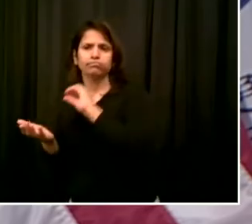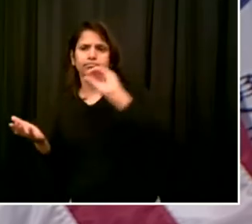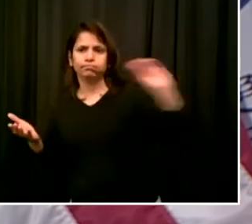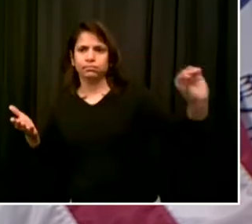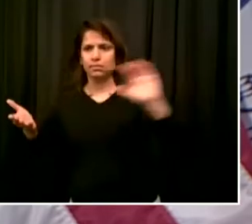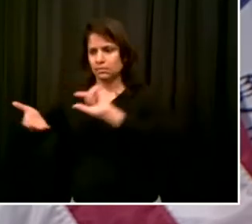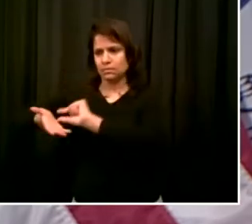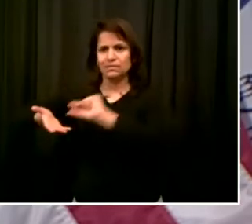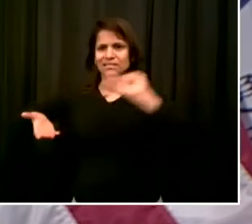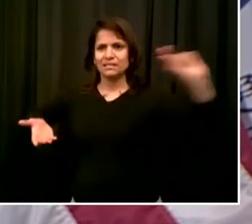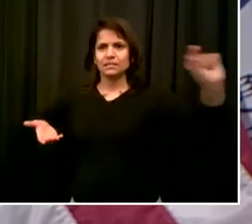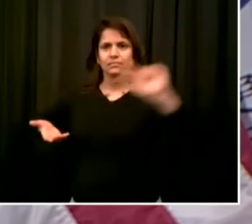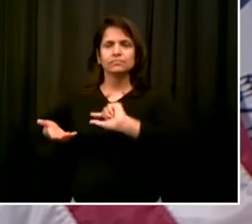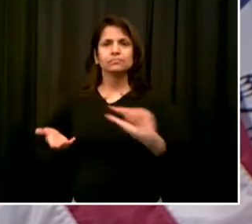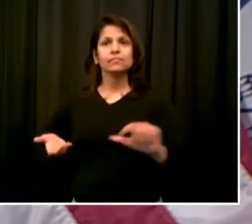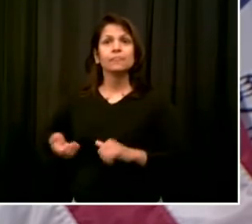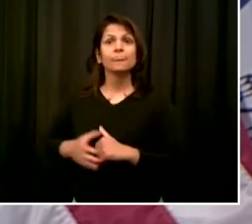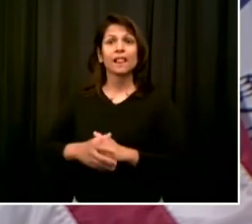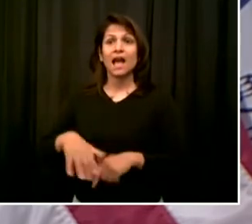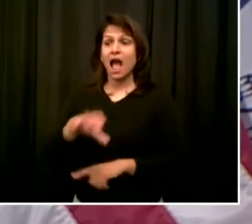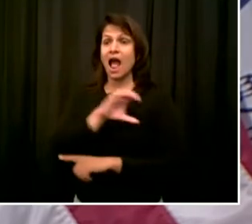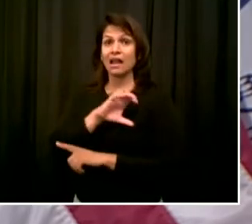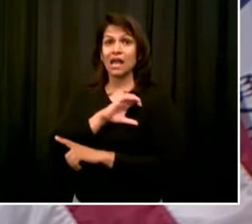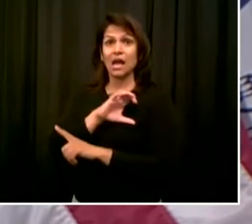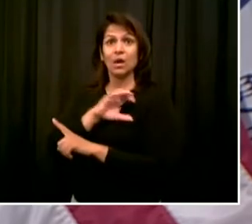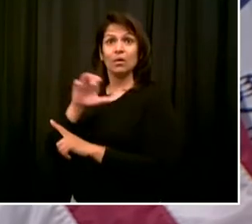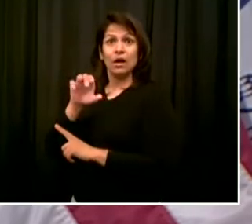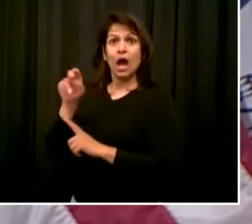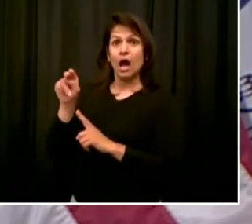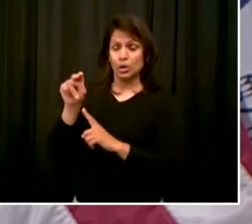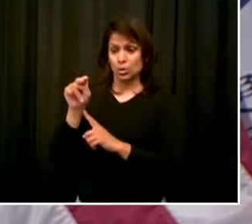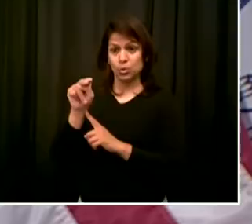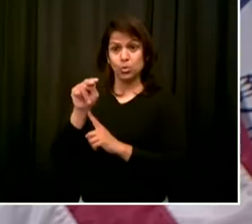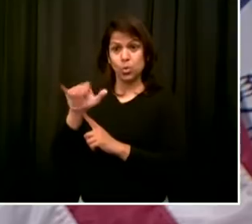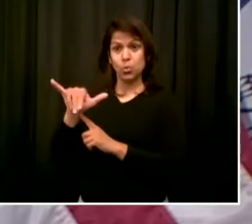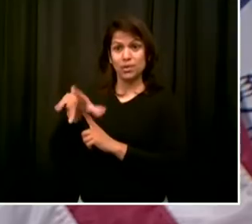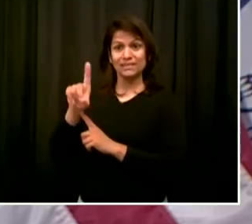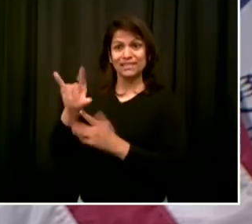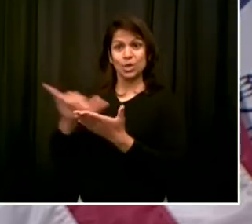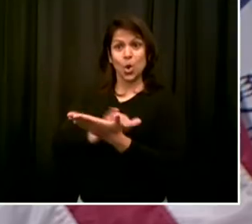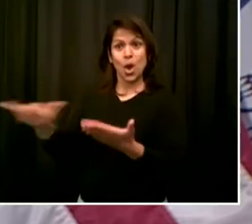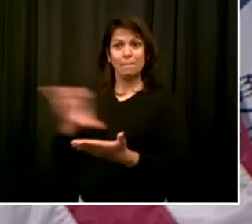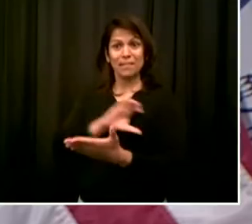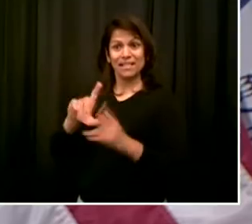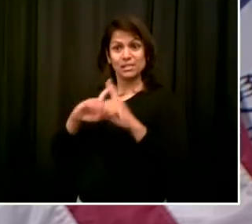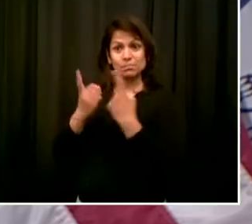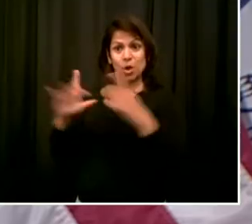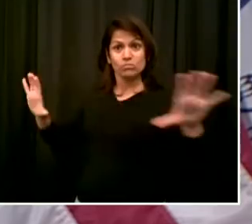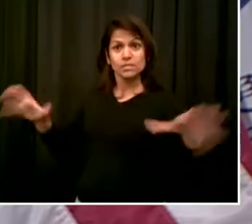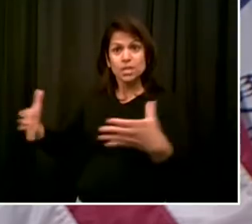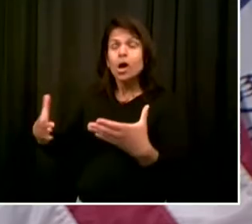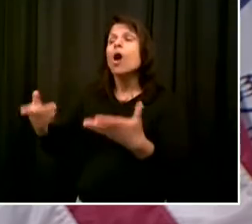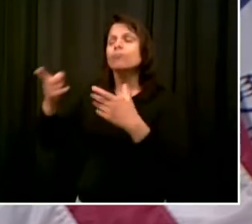WE CAN DO THAT AND NYPD S HA RWOKEPD ROCDUTILYVE TWIH !#